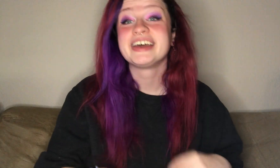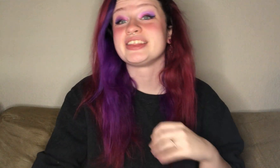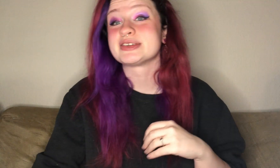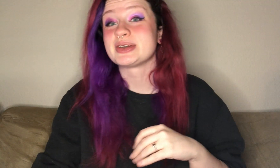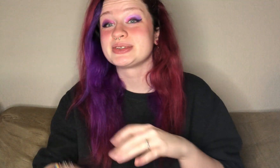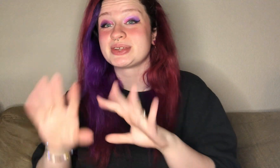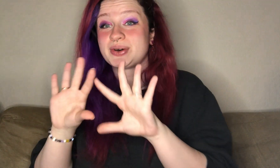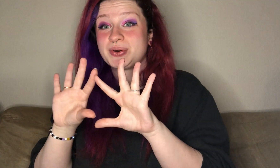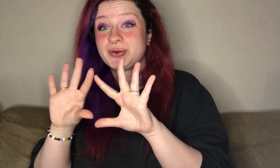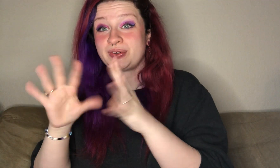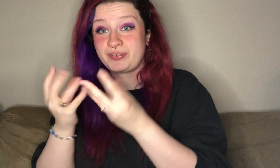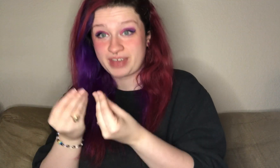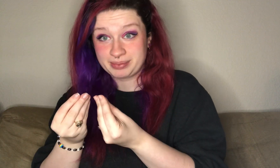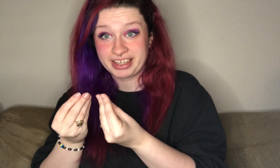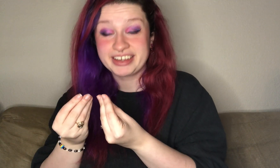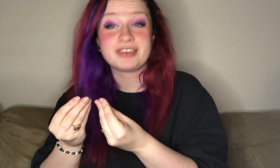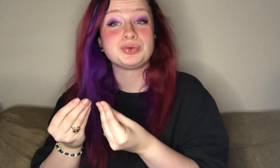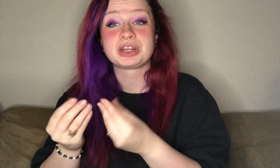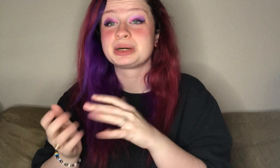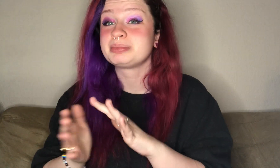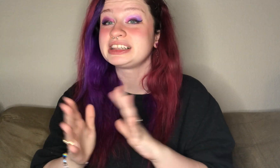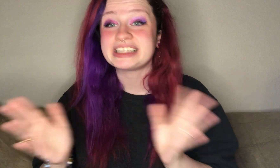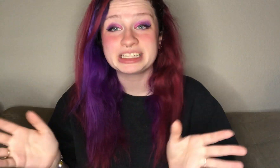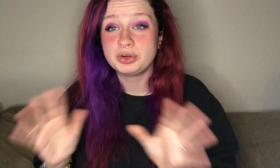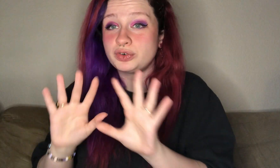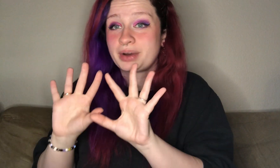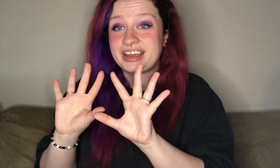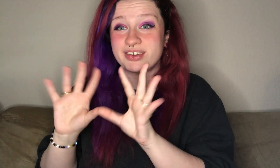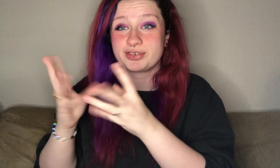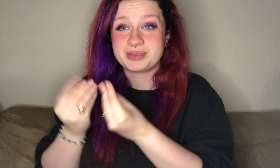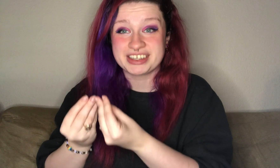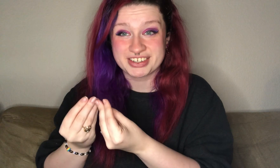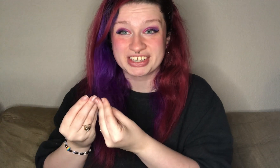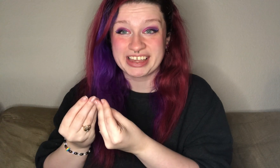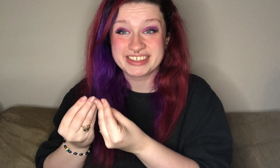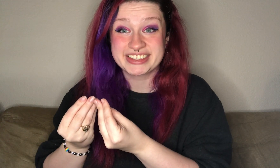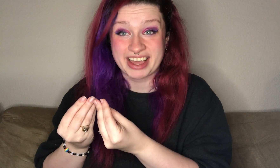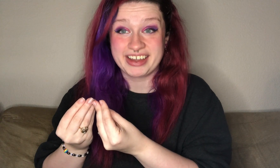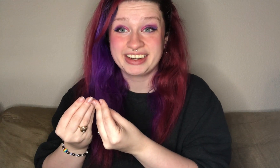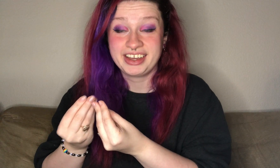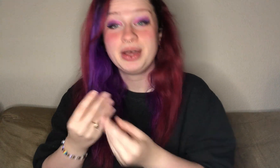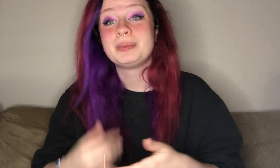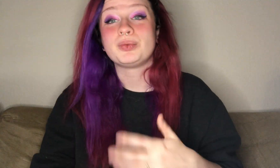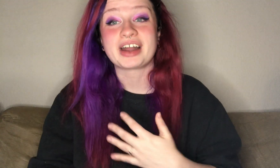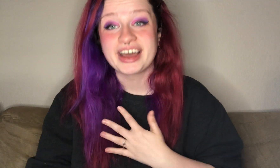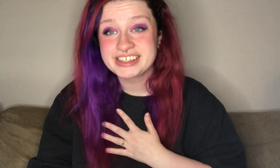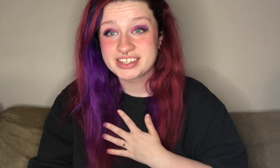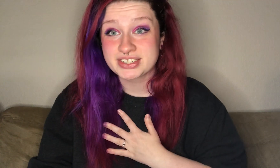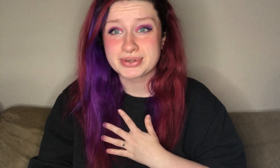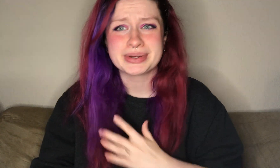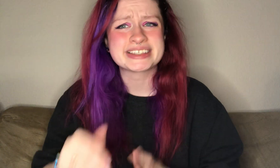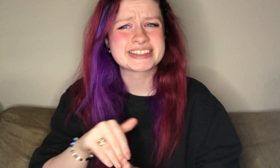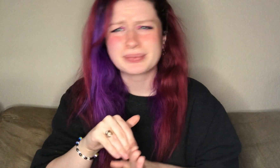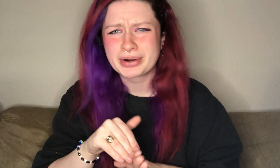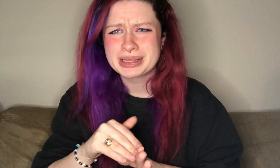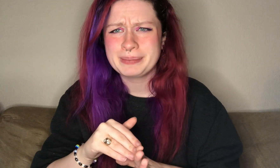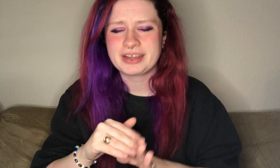there's also family (v2) if you want to completely move away from the initialized sign but what i tend to do is somewhere in the middle